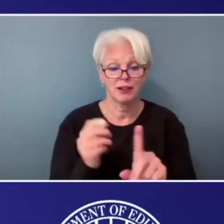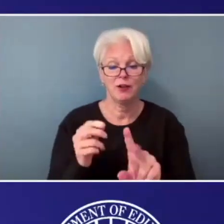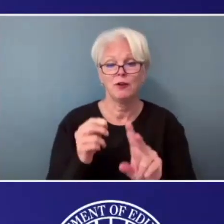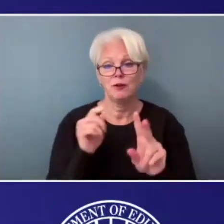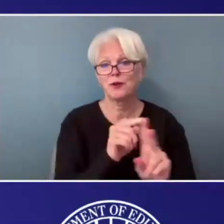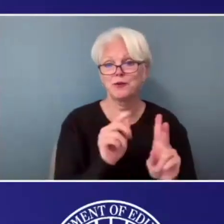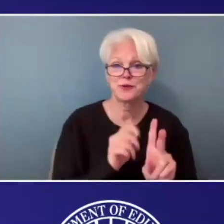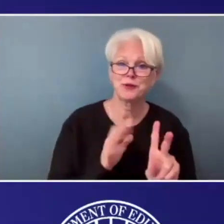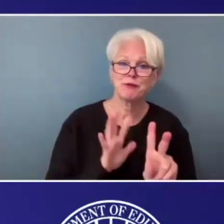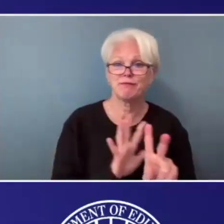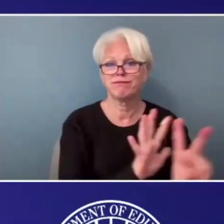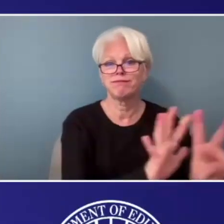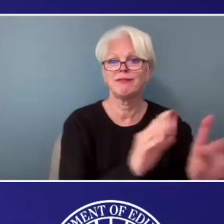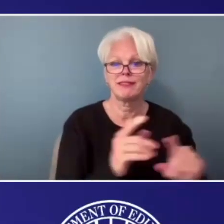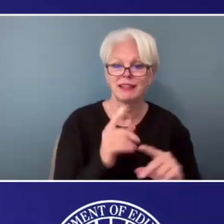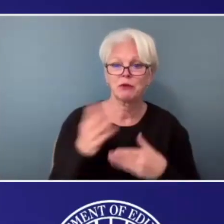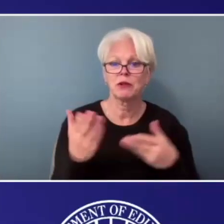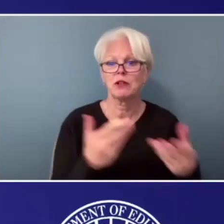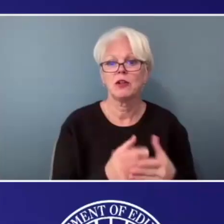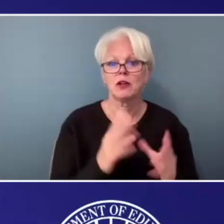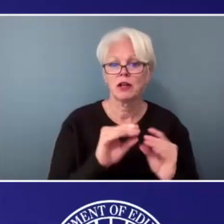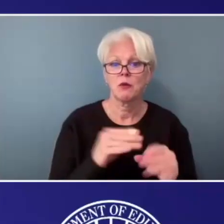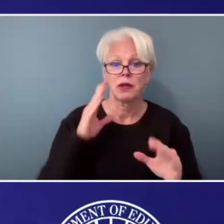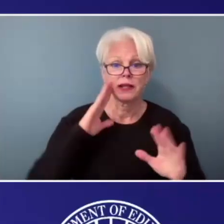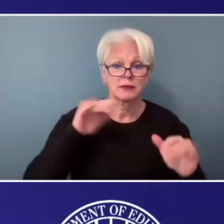And we're expecting about 15 minutes? Thank you.